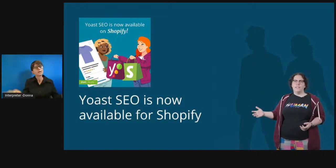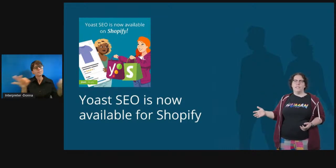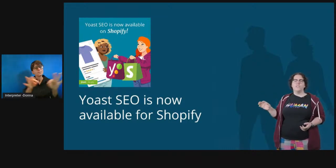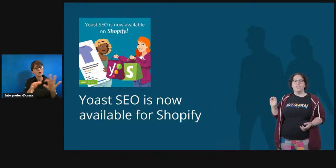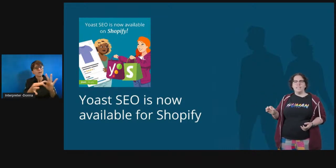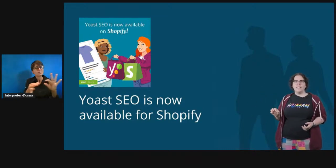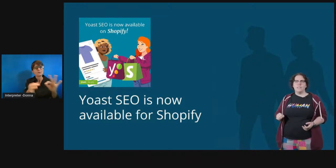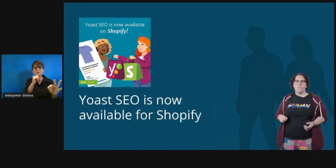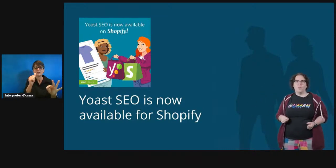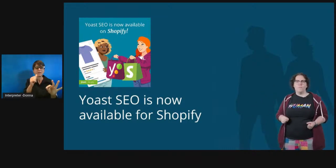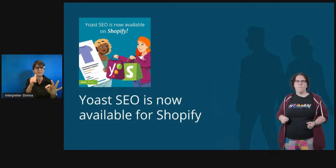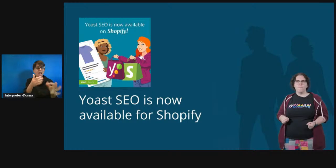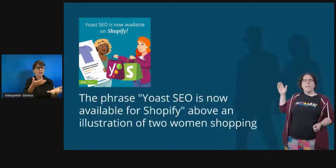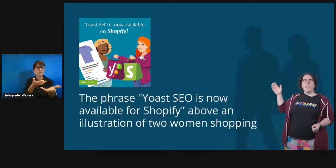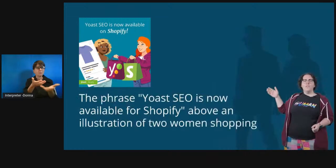Yoast XPO is now available for Shopify .